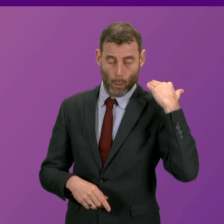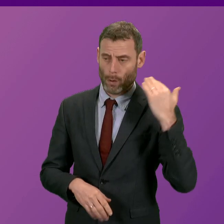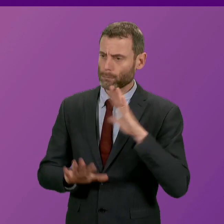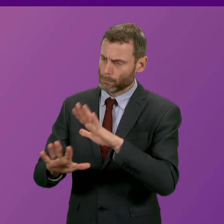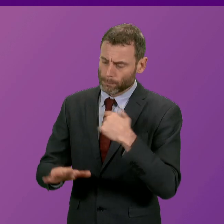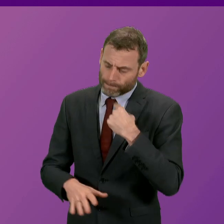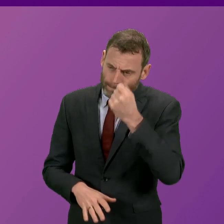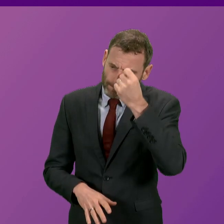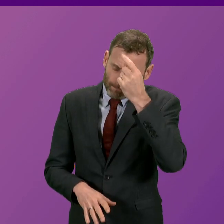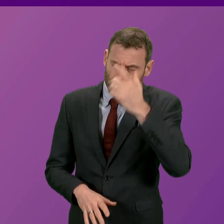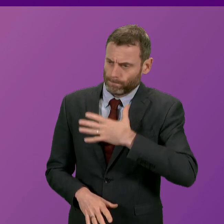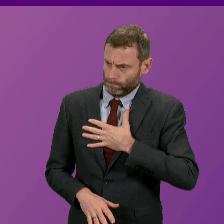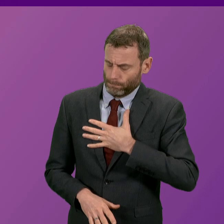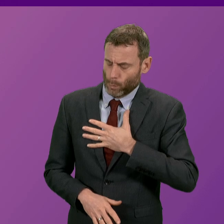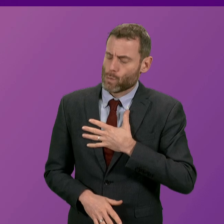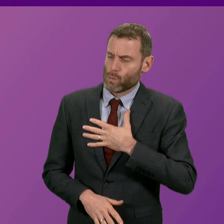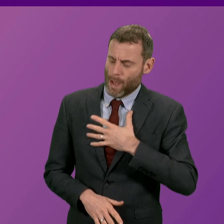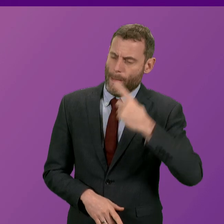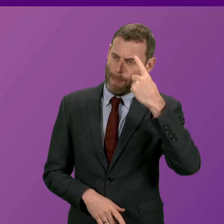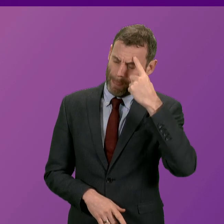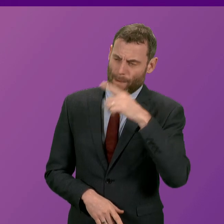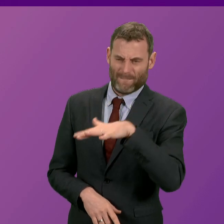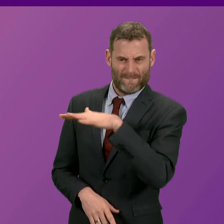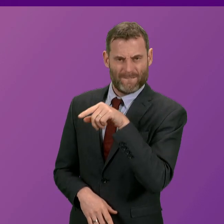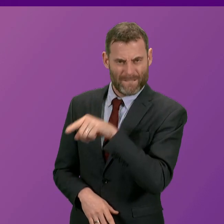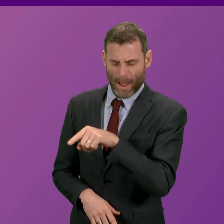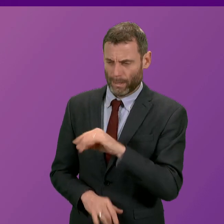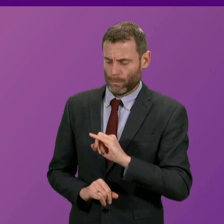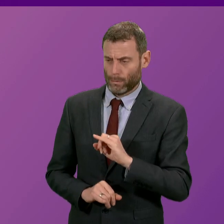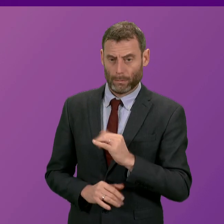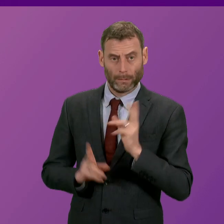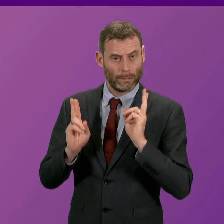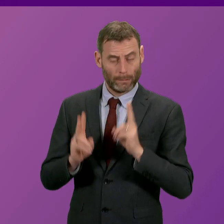sympathy with Mrs Wilson and her family for the unbearable loss that they have suffered, and the